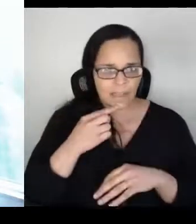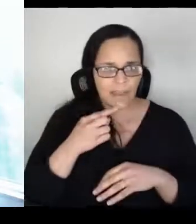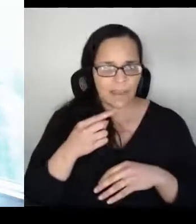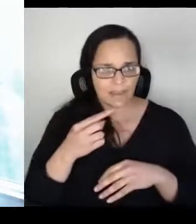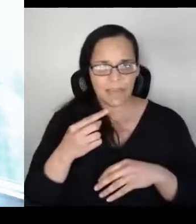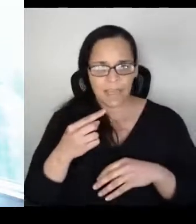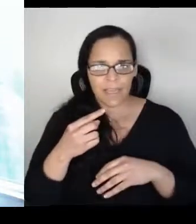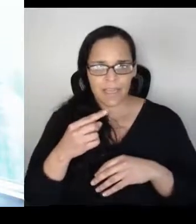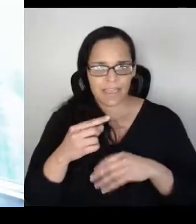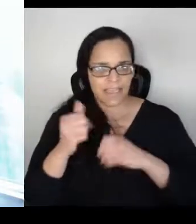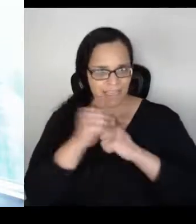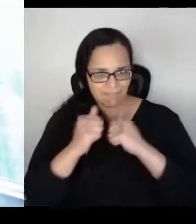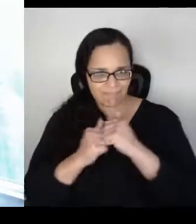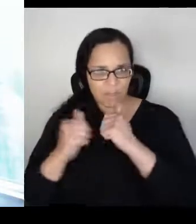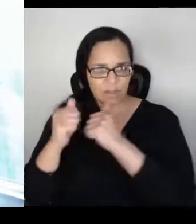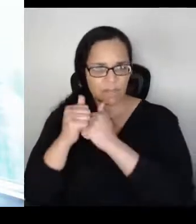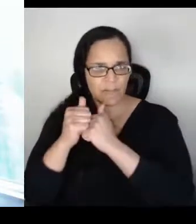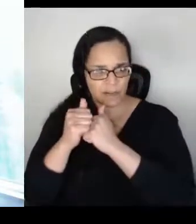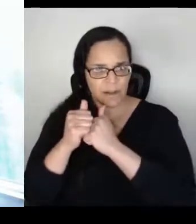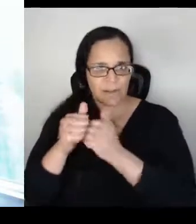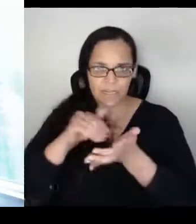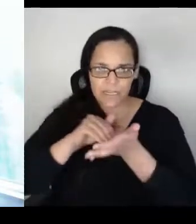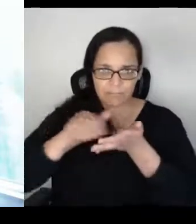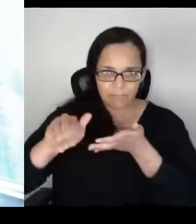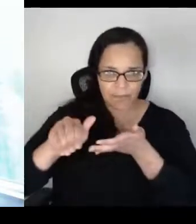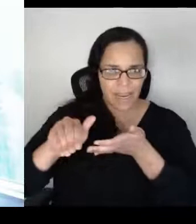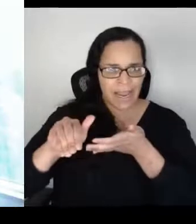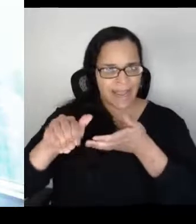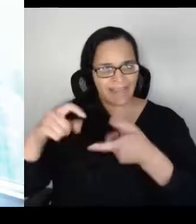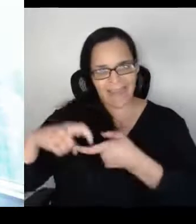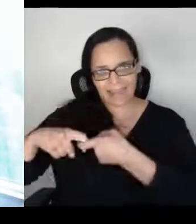and detention machine has been policy choices